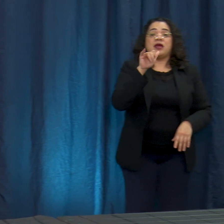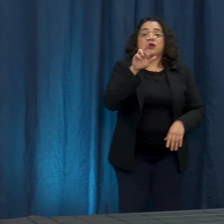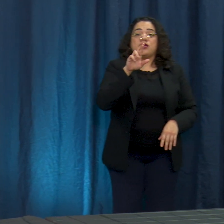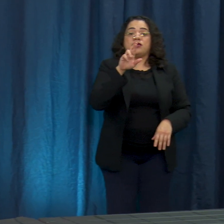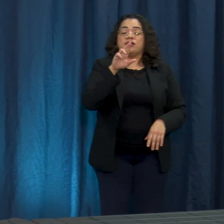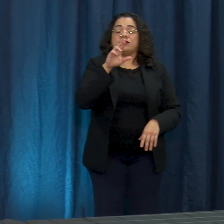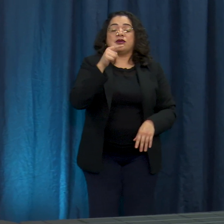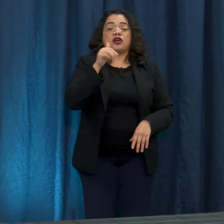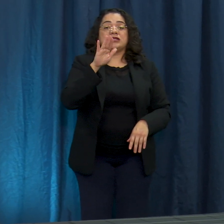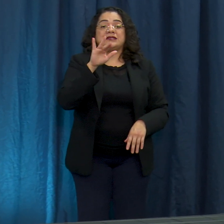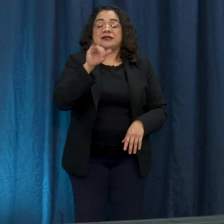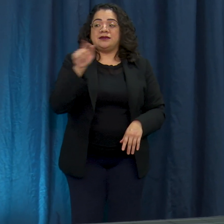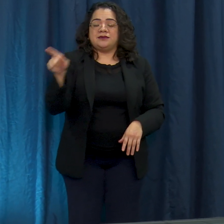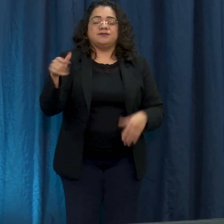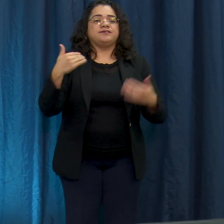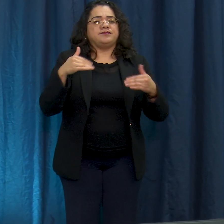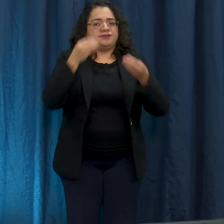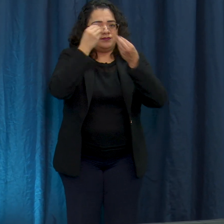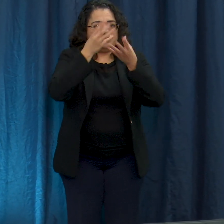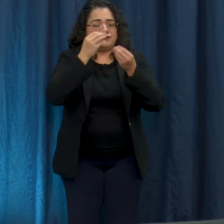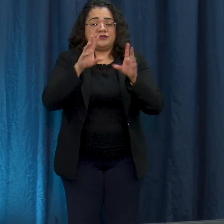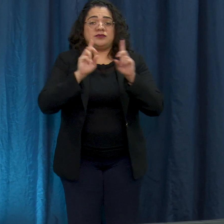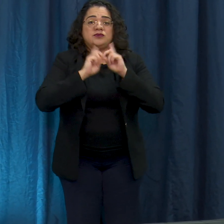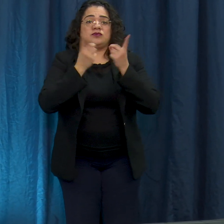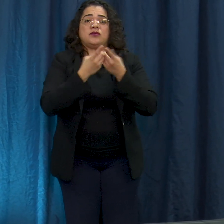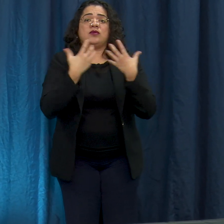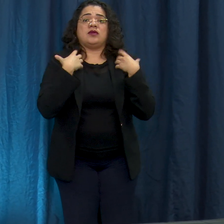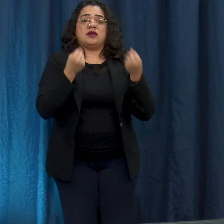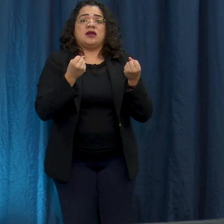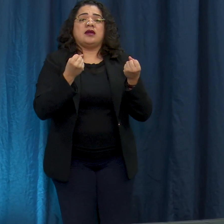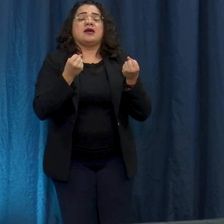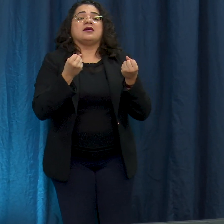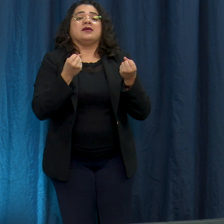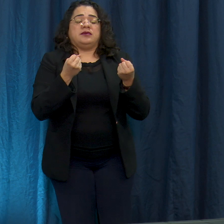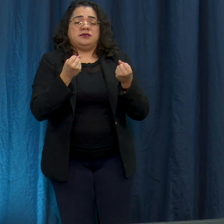classes Cal departamento de salud y servicios Amano's a story Terrell poor